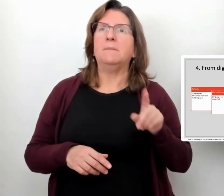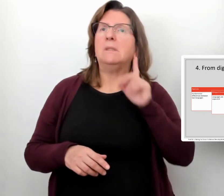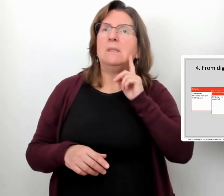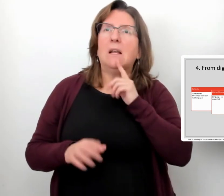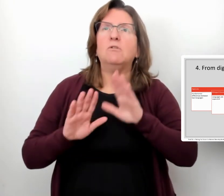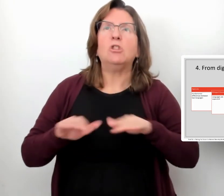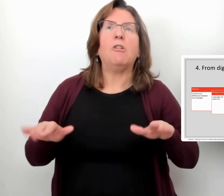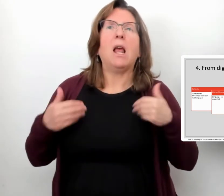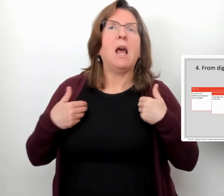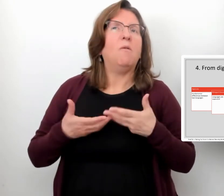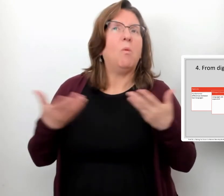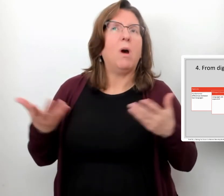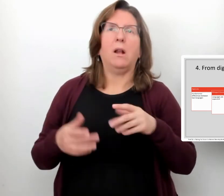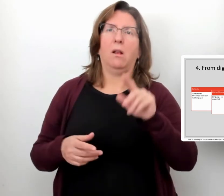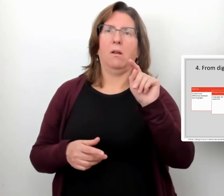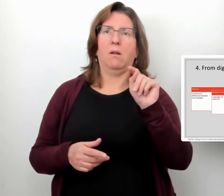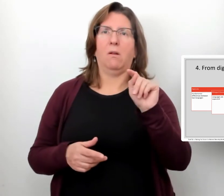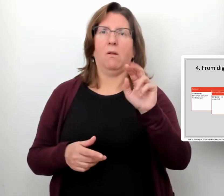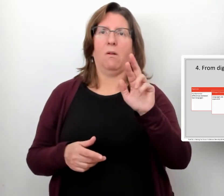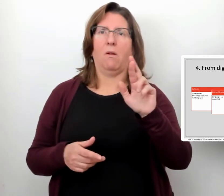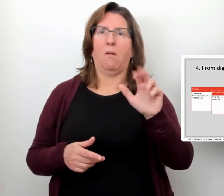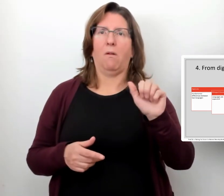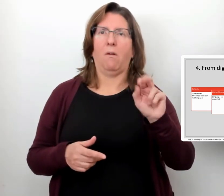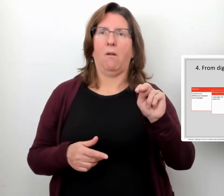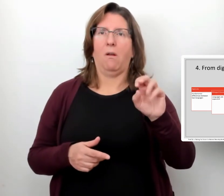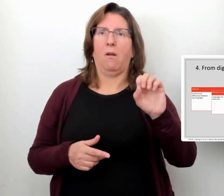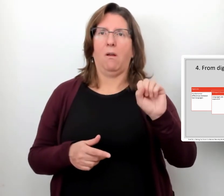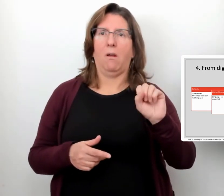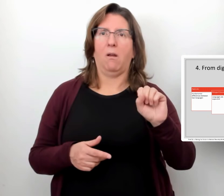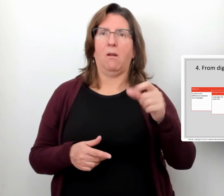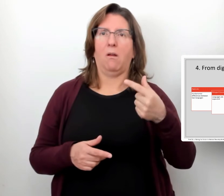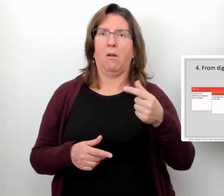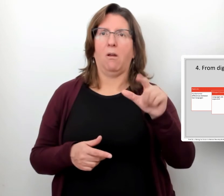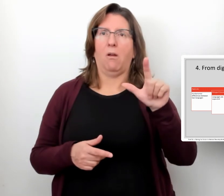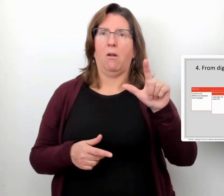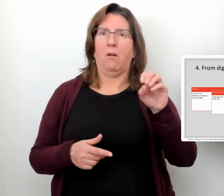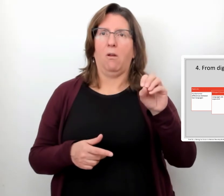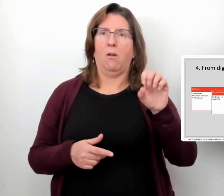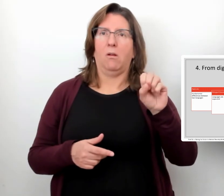But for deaf students their languages are being enacted.